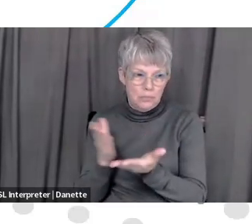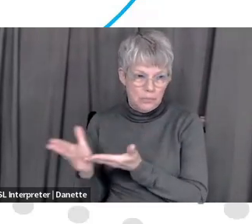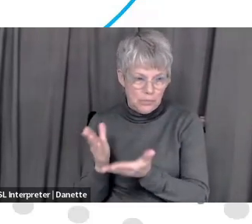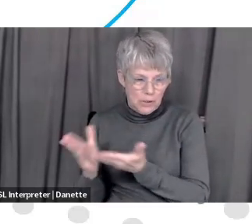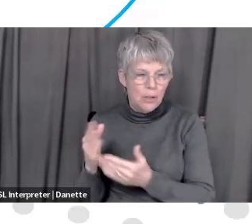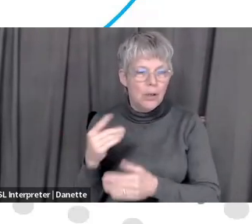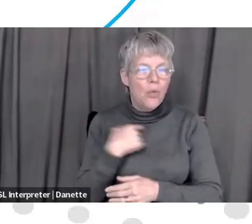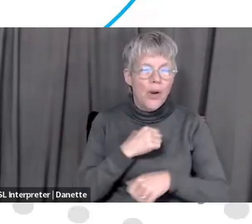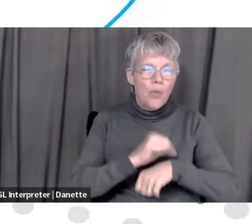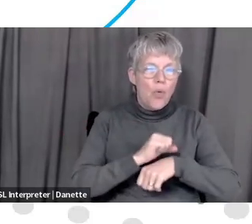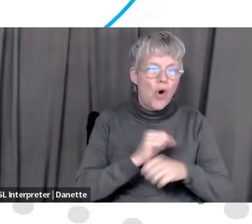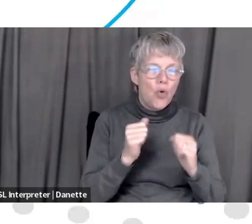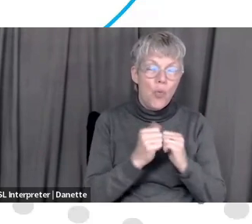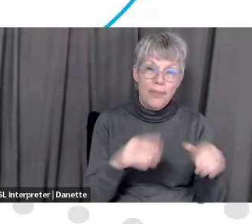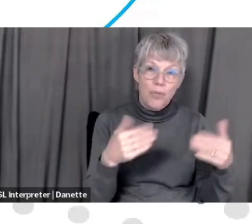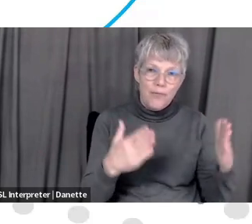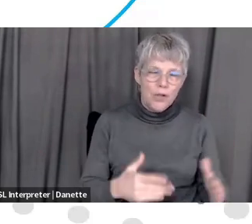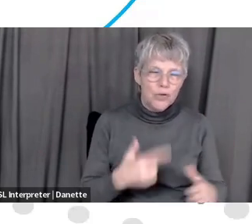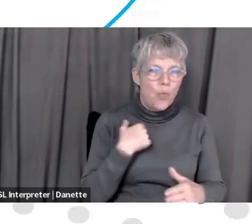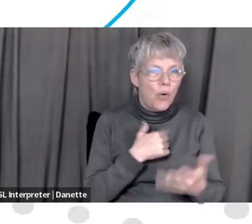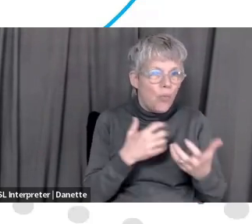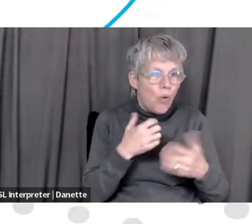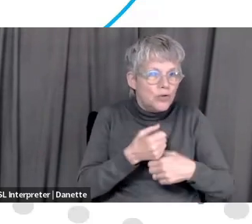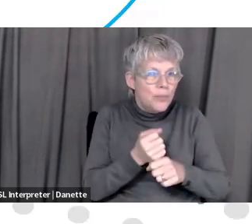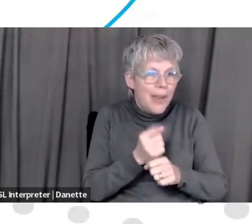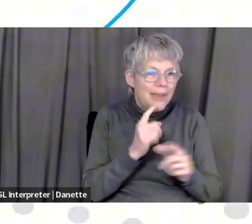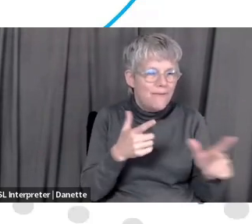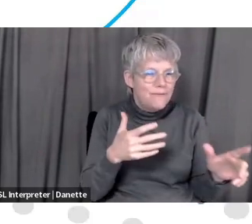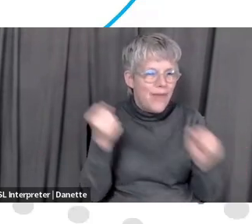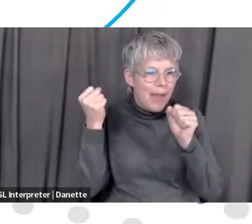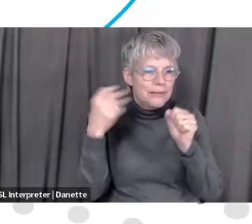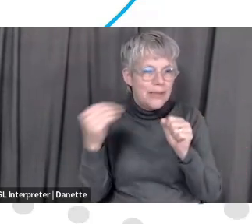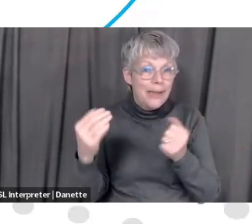And when we work with providers, we try to make it as fast and easy as possible as well.